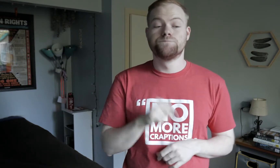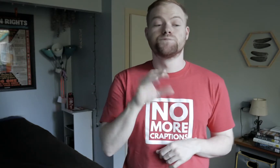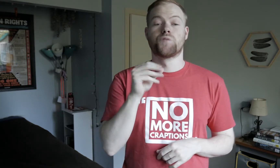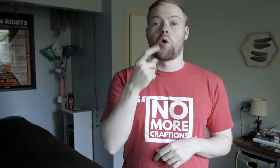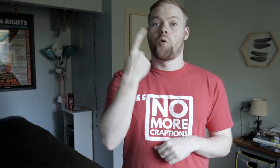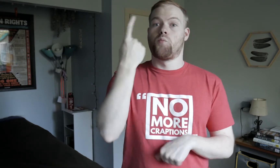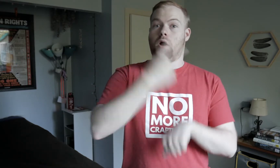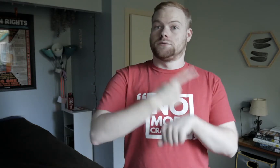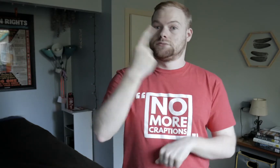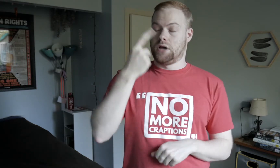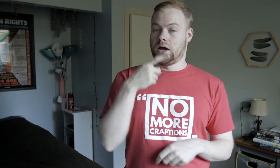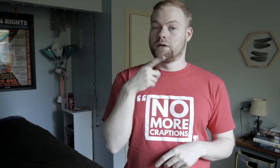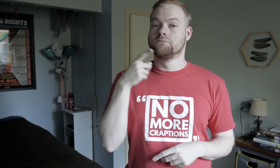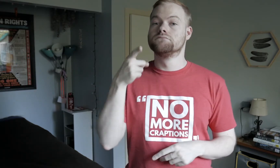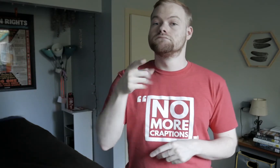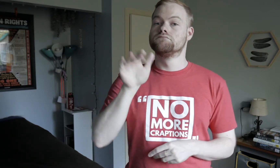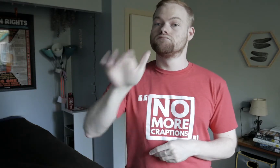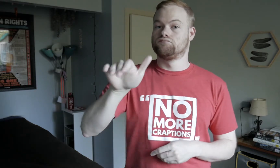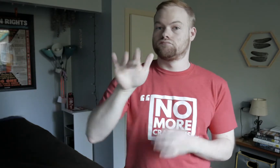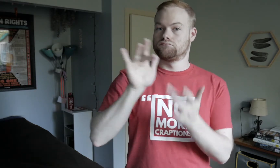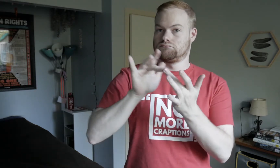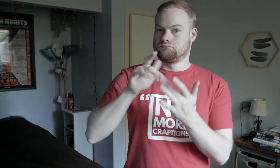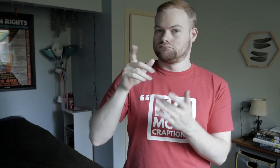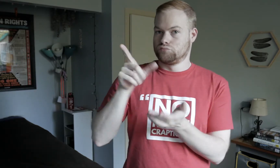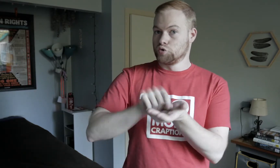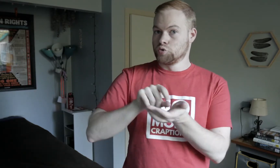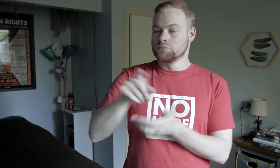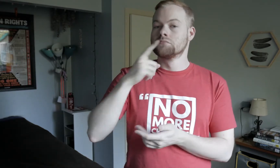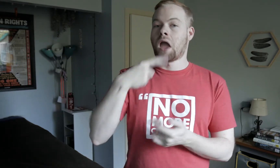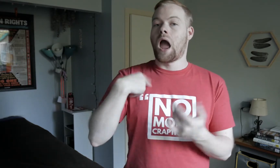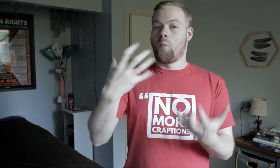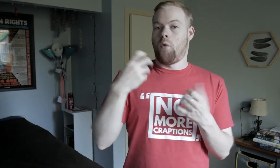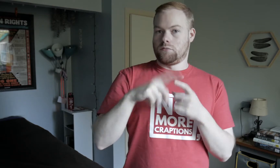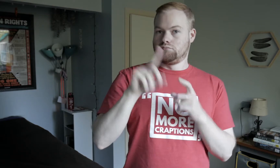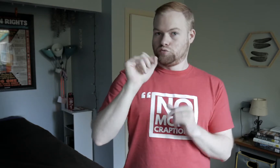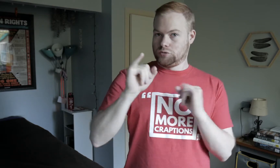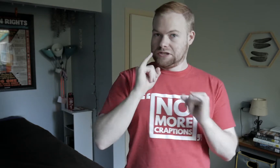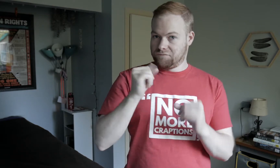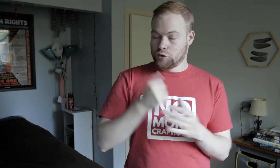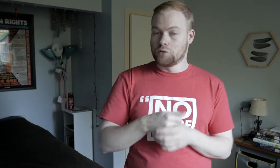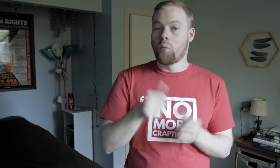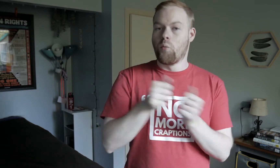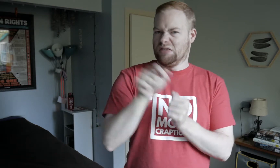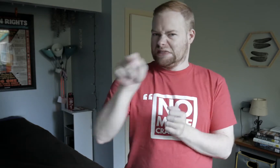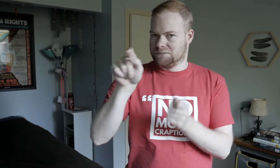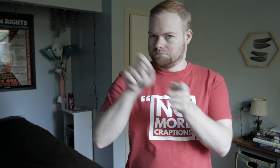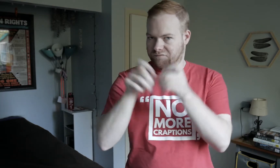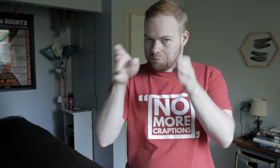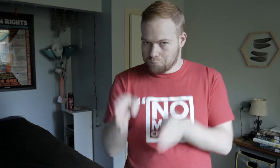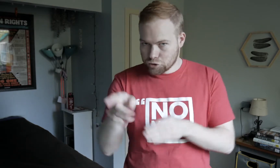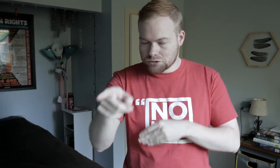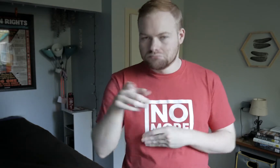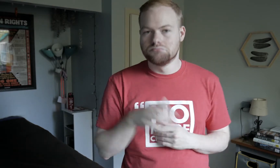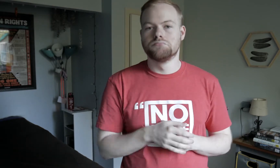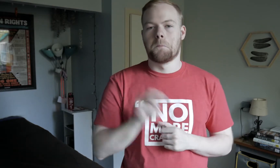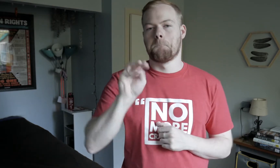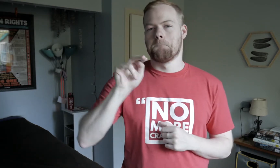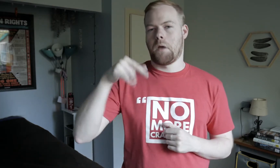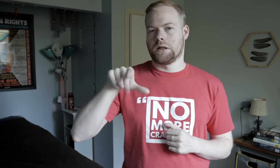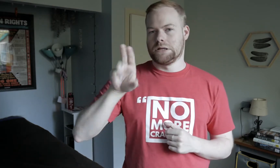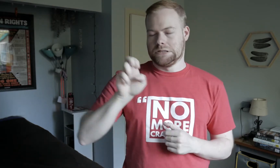So one day, she contacts the news and says she wants to do an interview with this specific person, Monique.